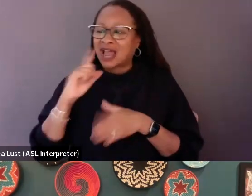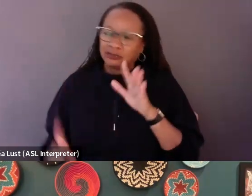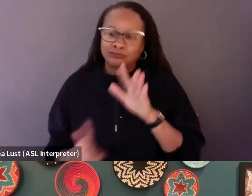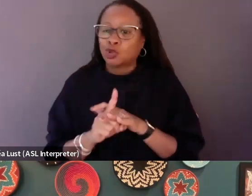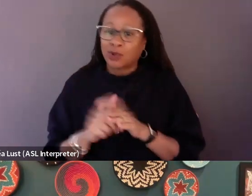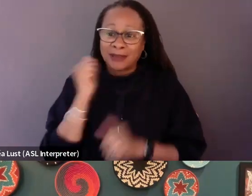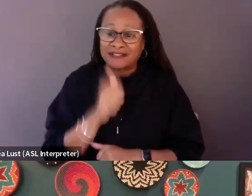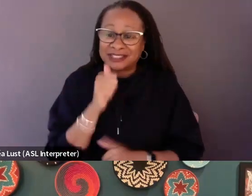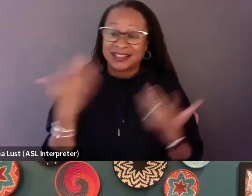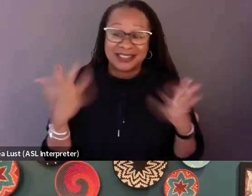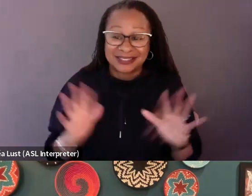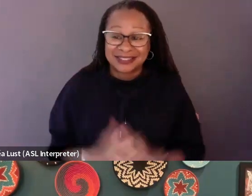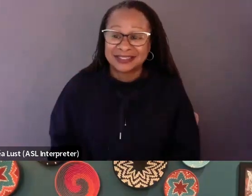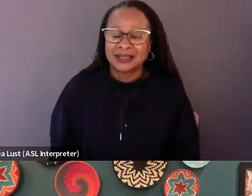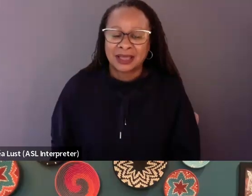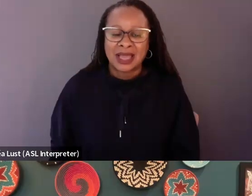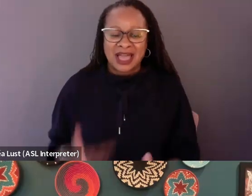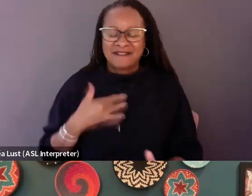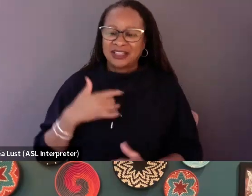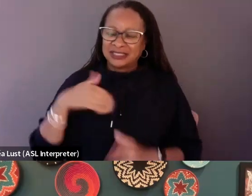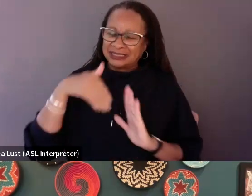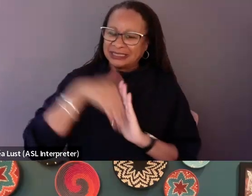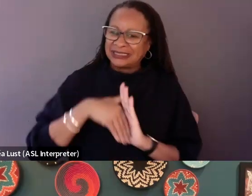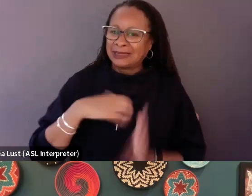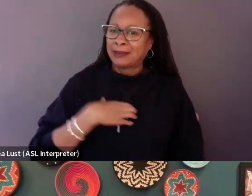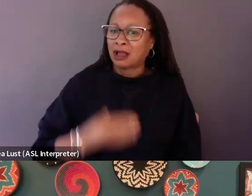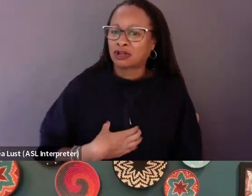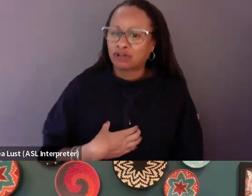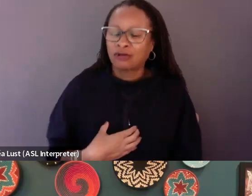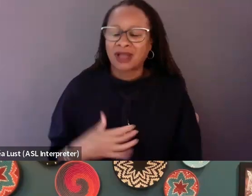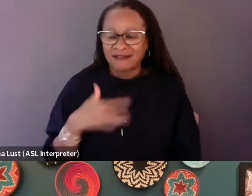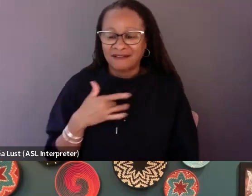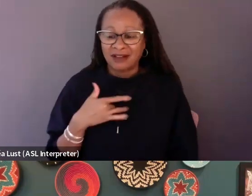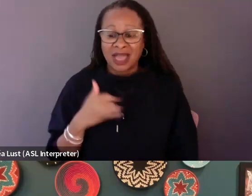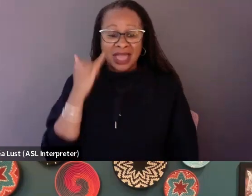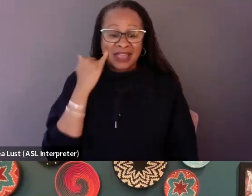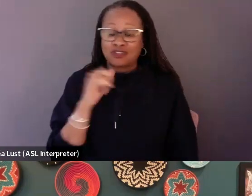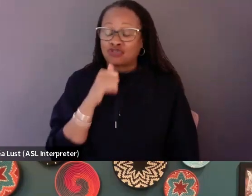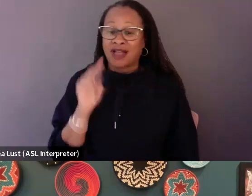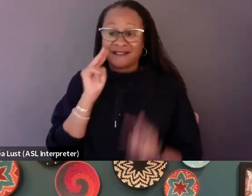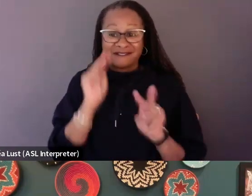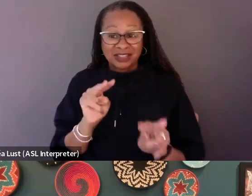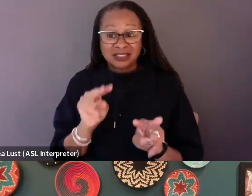And I feel, like, this deep hunger that I've felt, like as if you are not visible, as if you do not value.